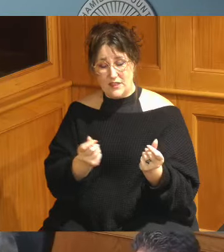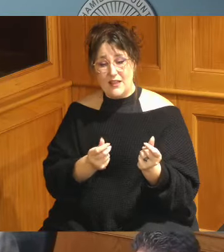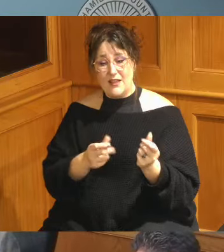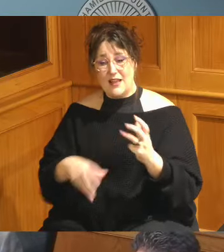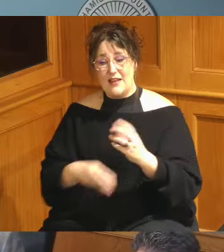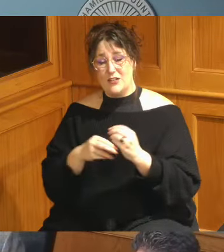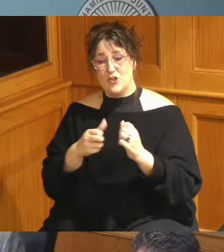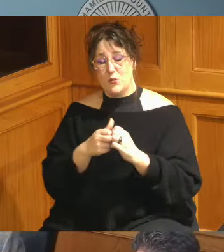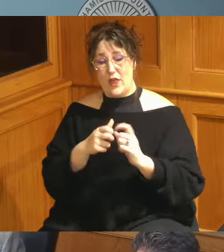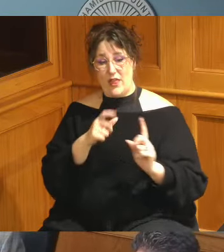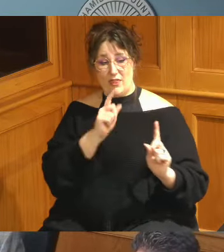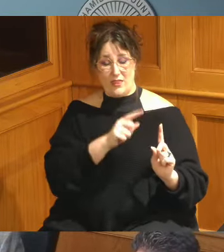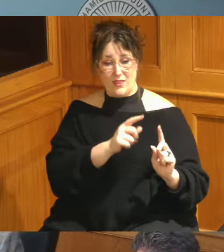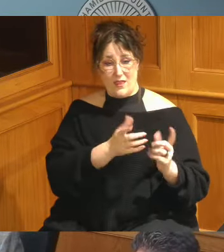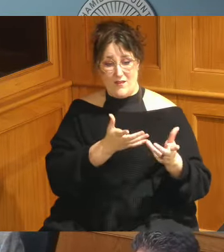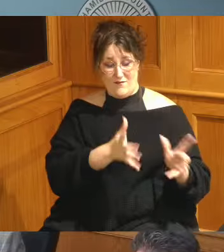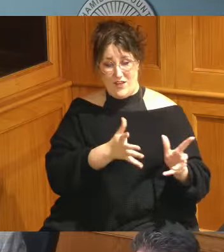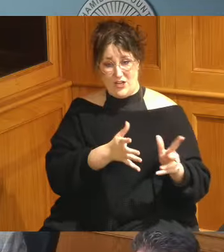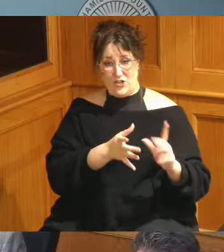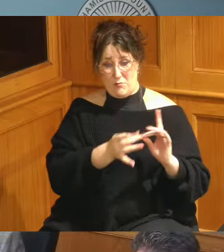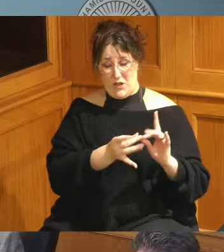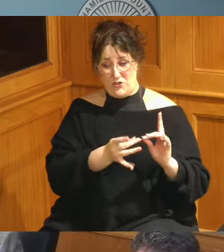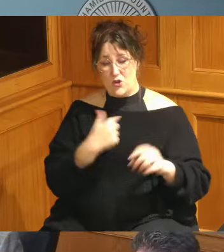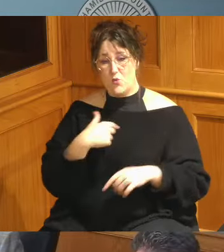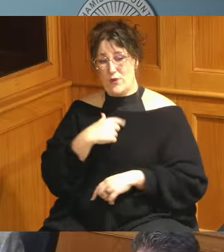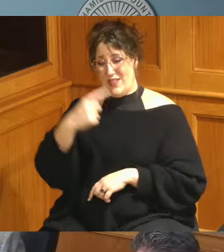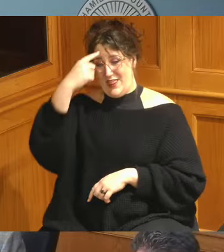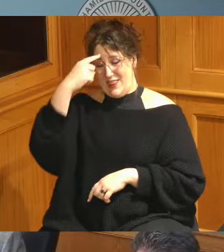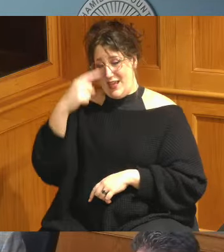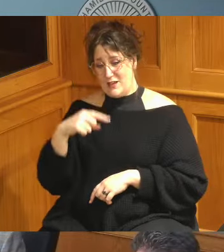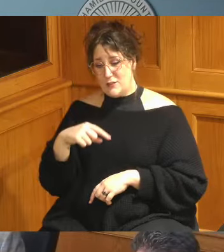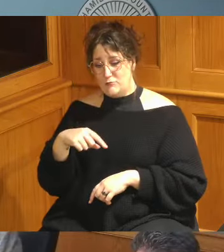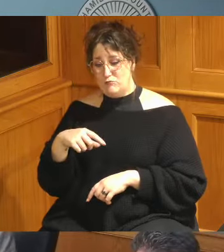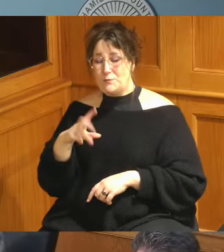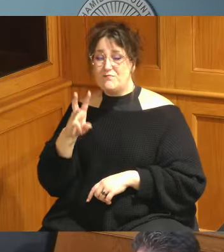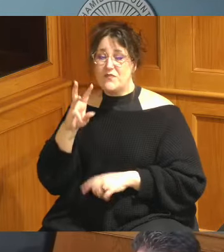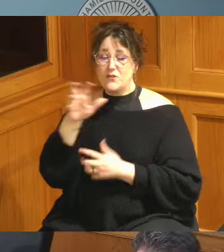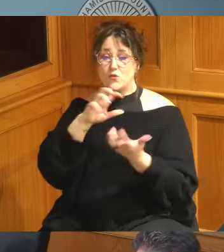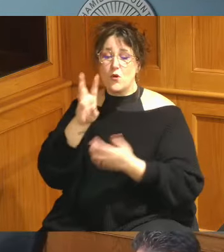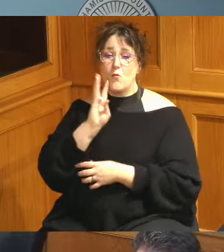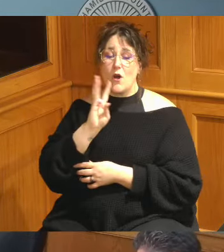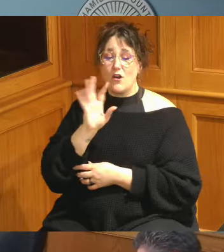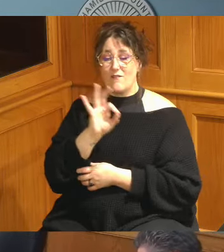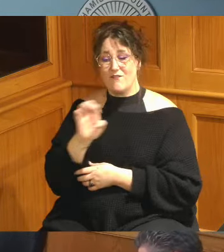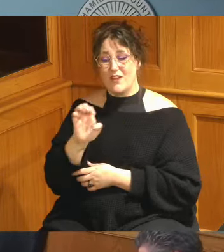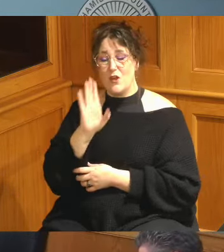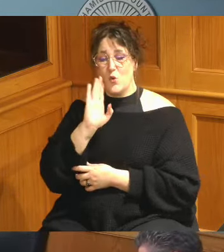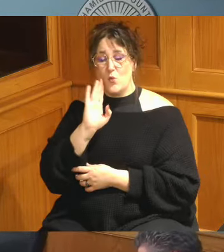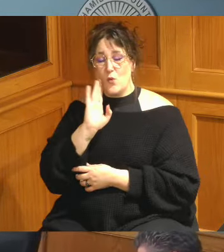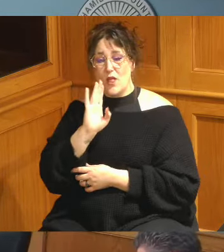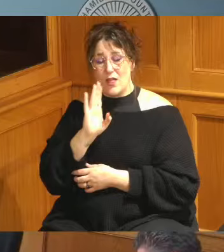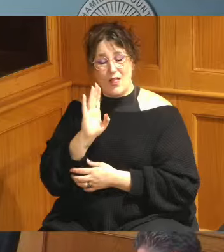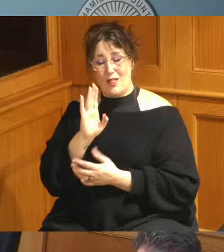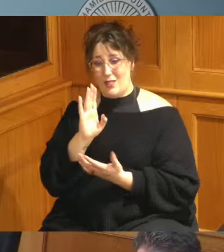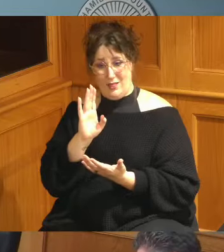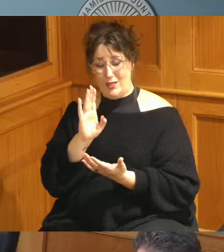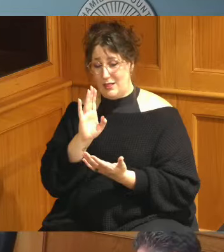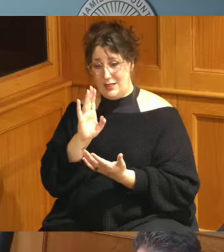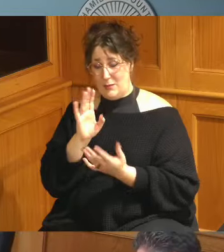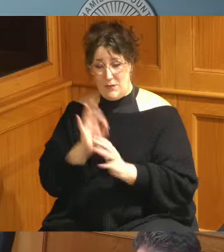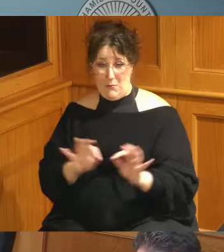Nightingale has mentioned, we think that a storm water fee is well overdue. We also believe that